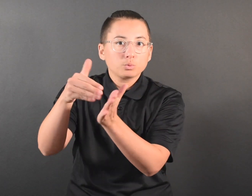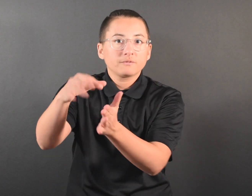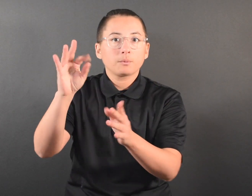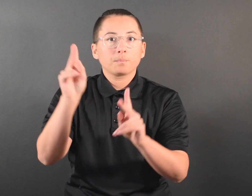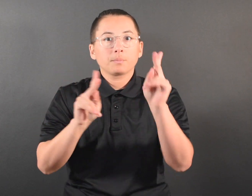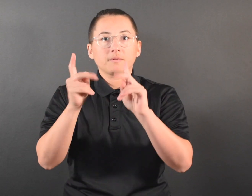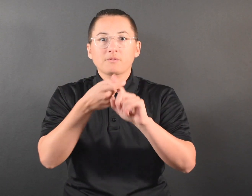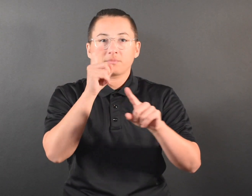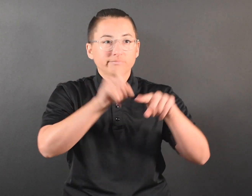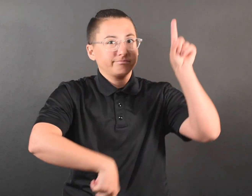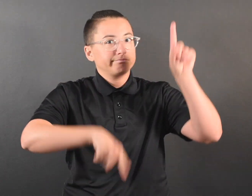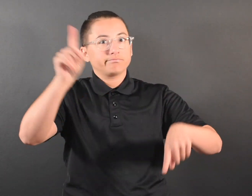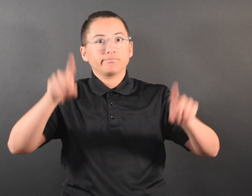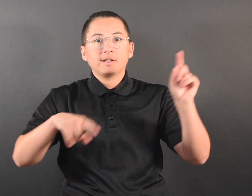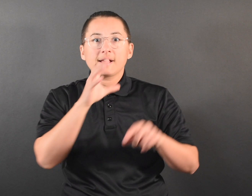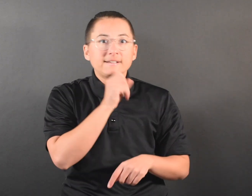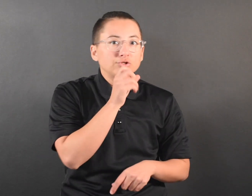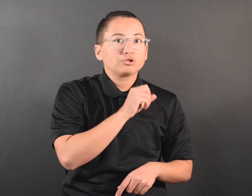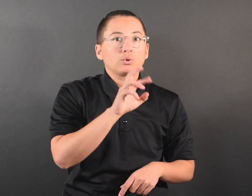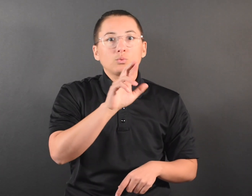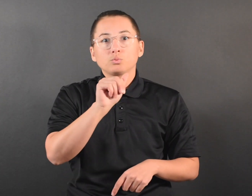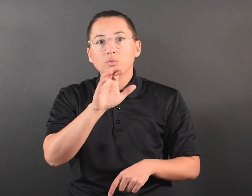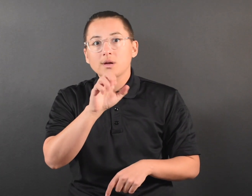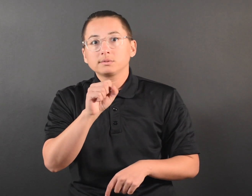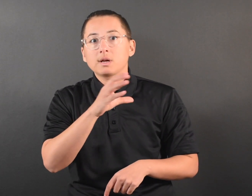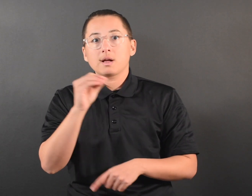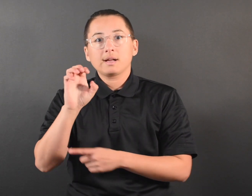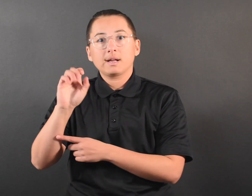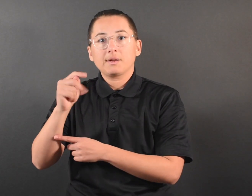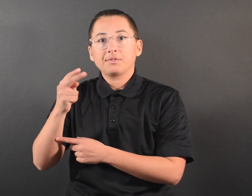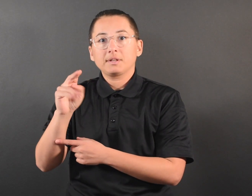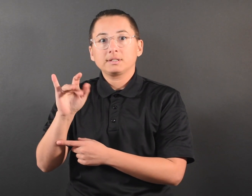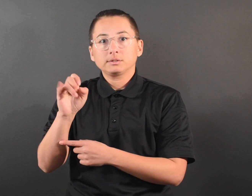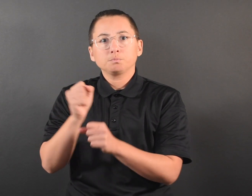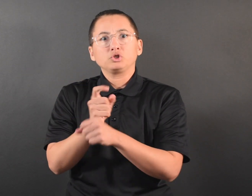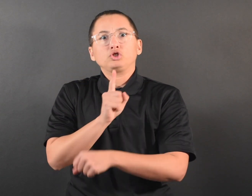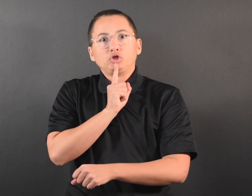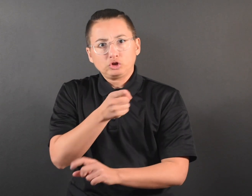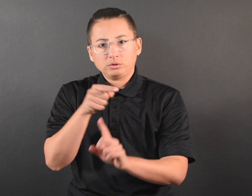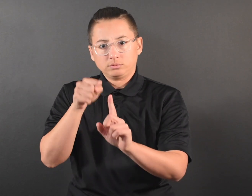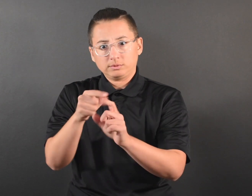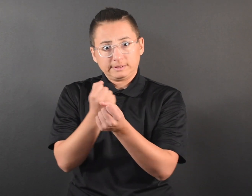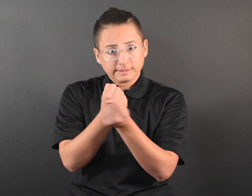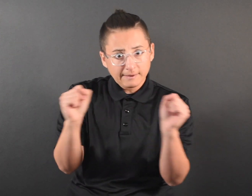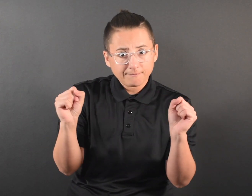different ages, races, and ethnicities to make sure they were safe and worked.